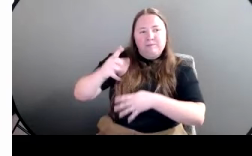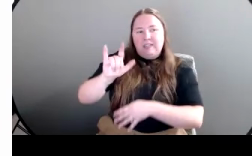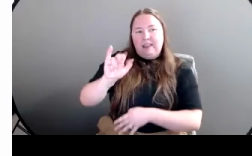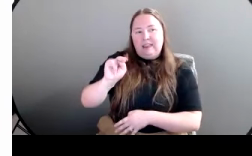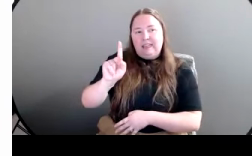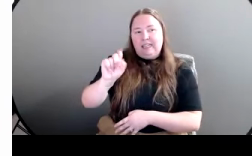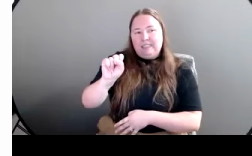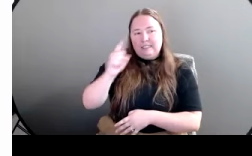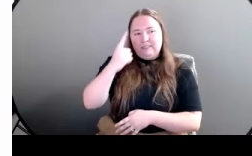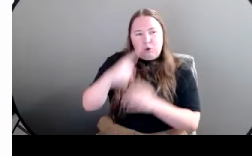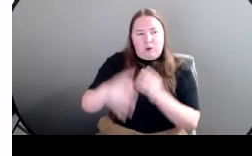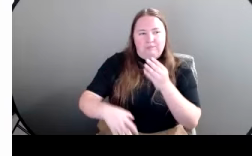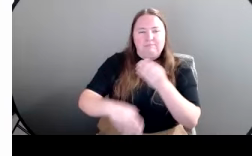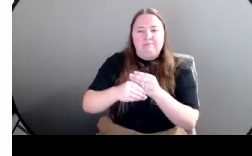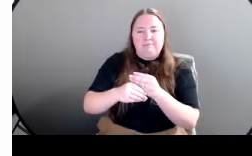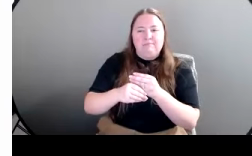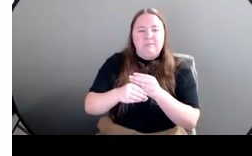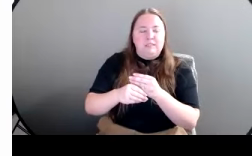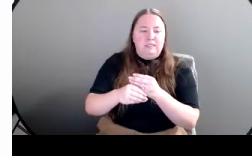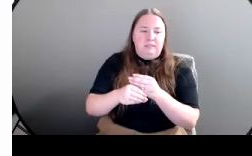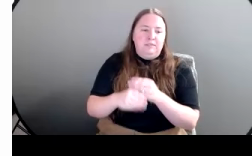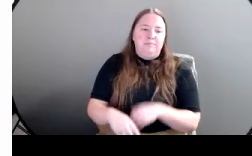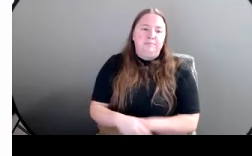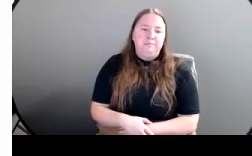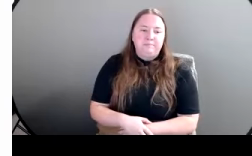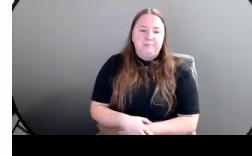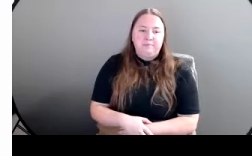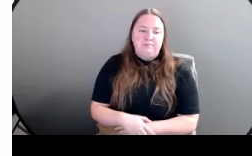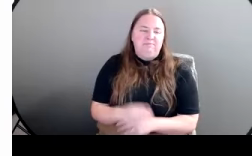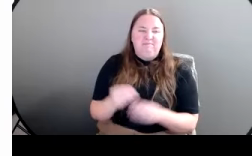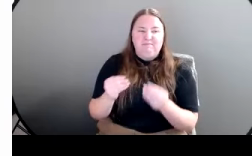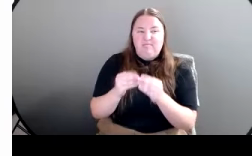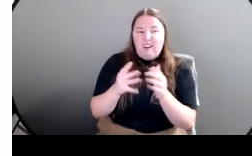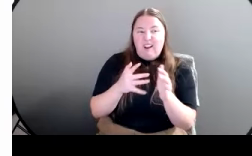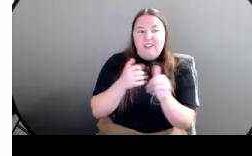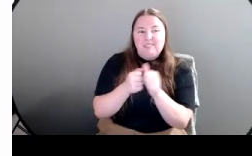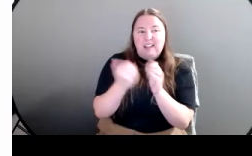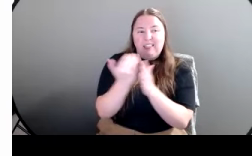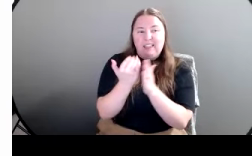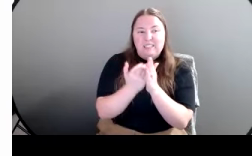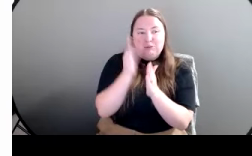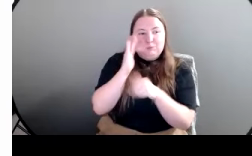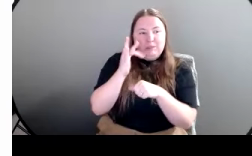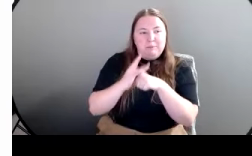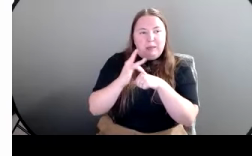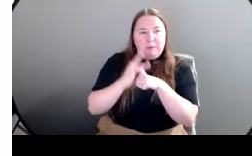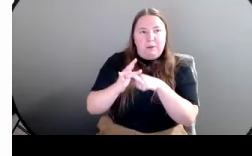But a more comprehensive list, probably a more updated list, is going to be available on the first resource.